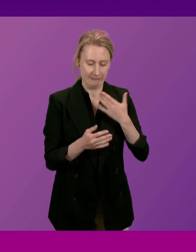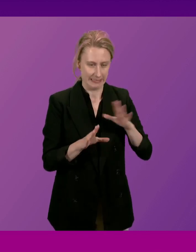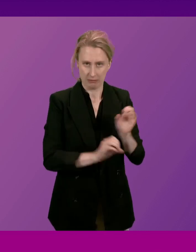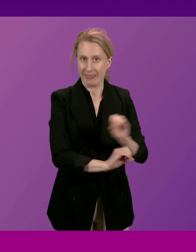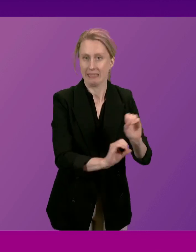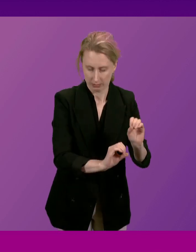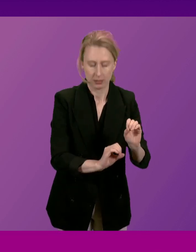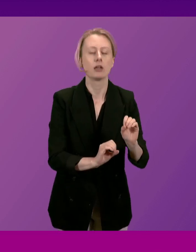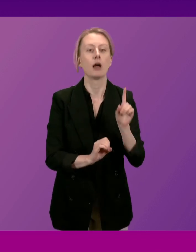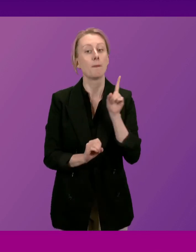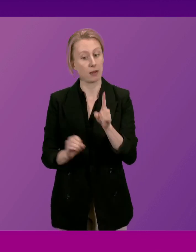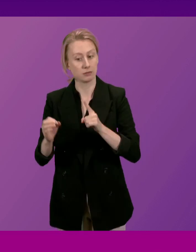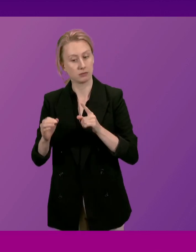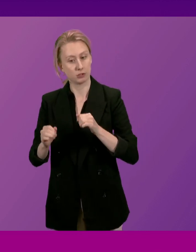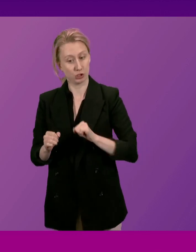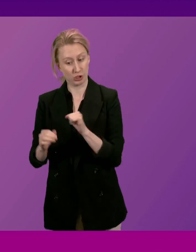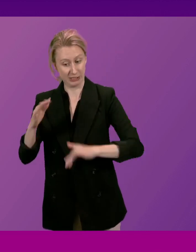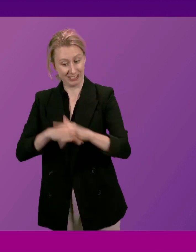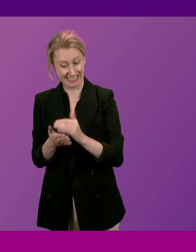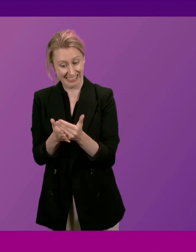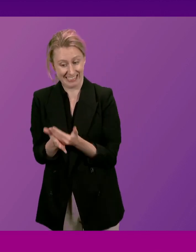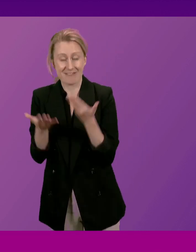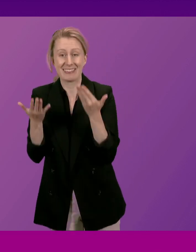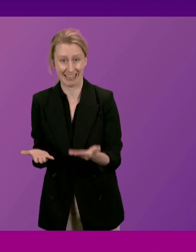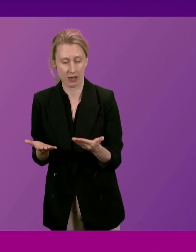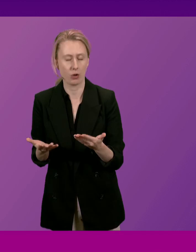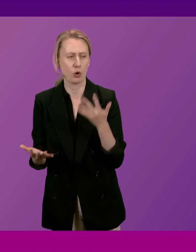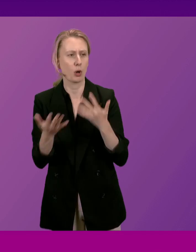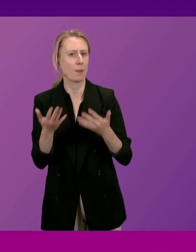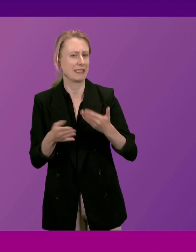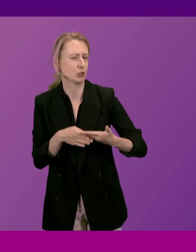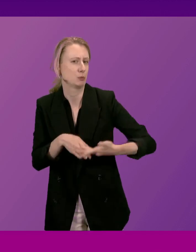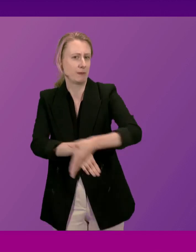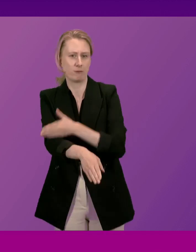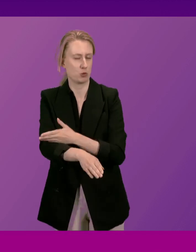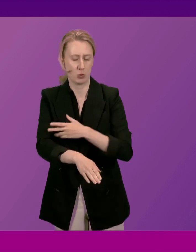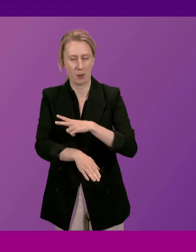Scottish society is safer today than it was before we created Police Scotland.